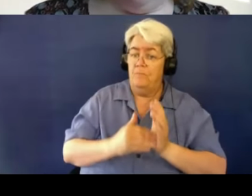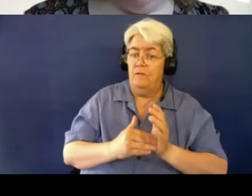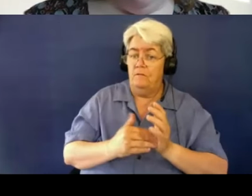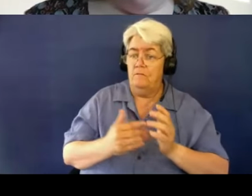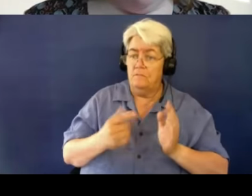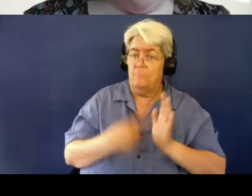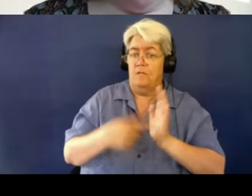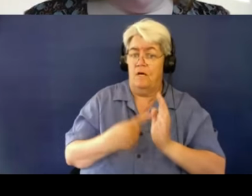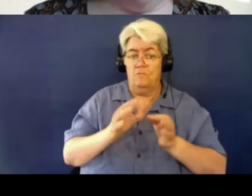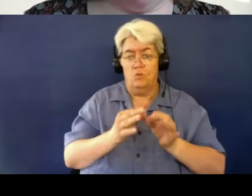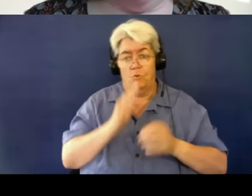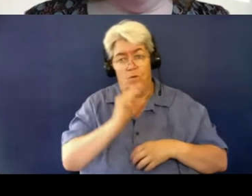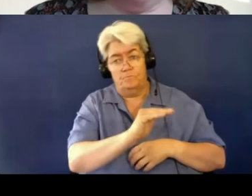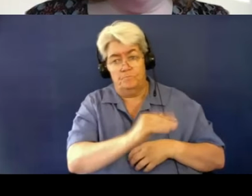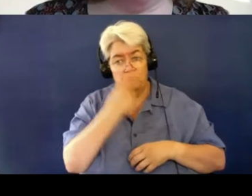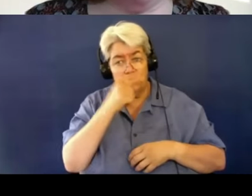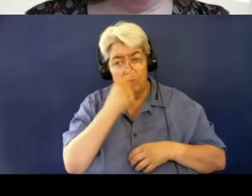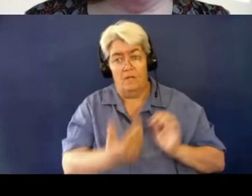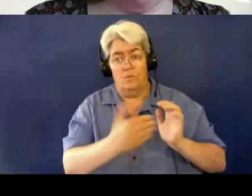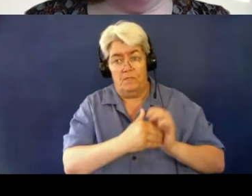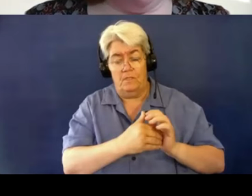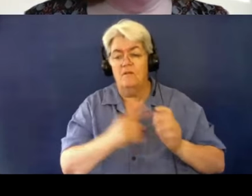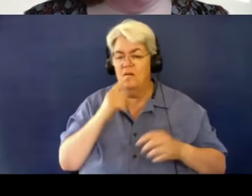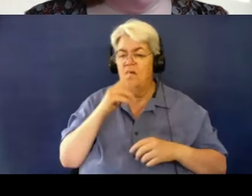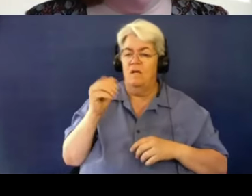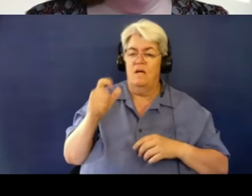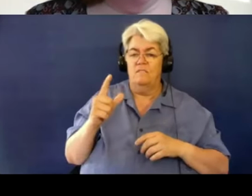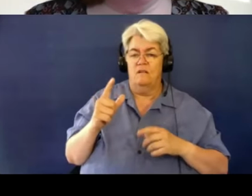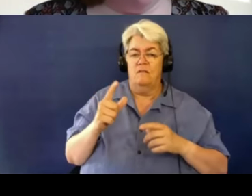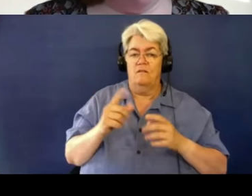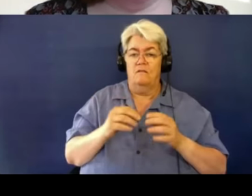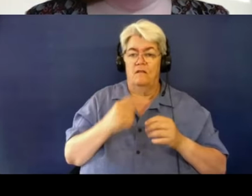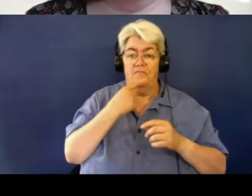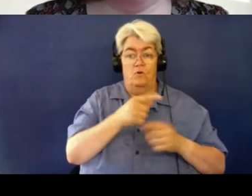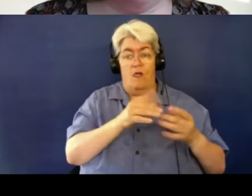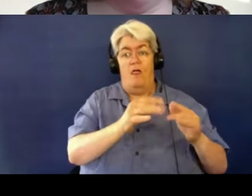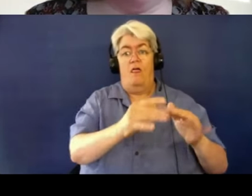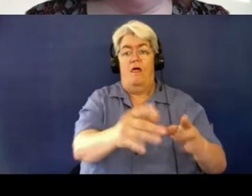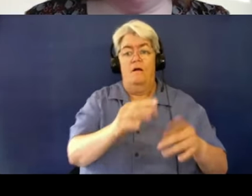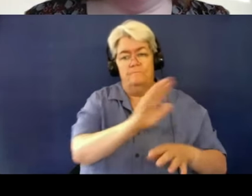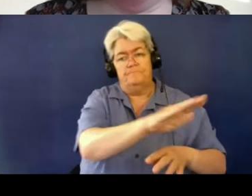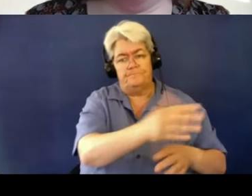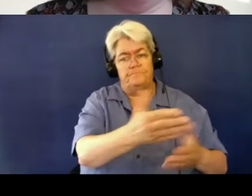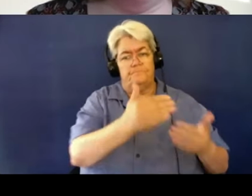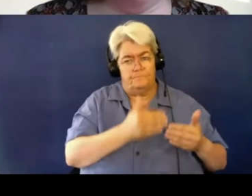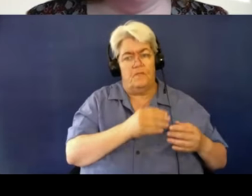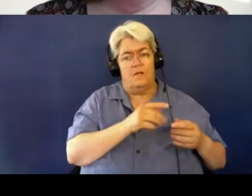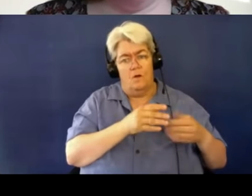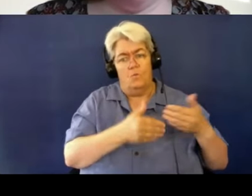The ASL interpreter will usually let you know if you need to stop, pause, or repeat something.